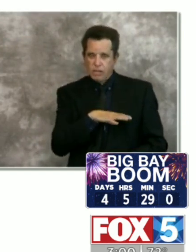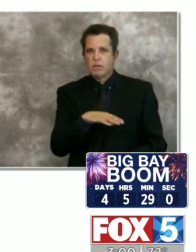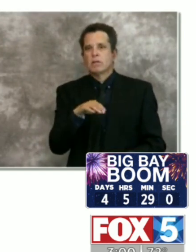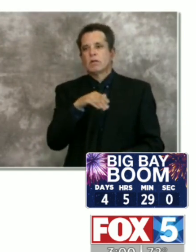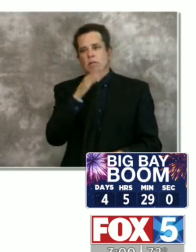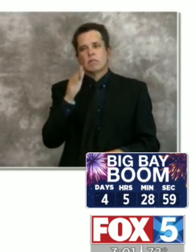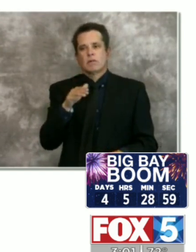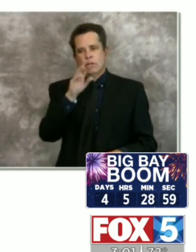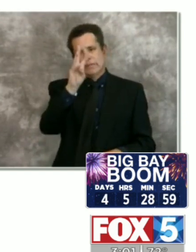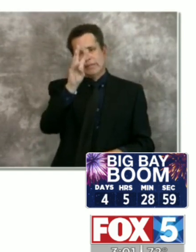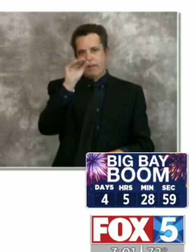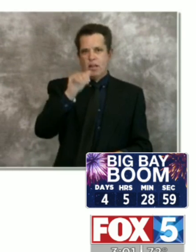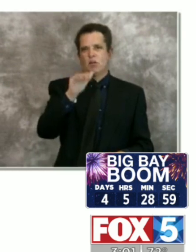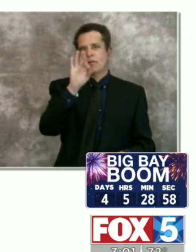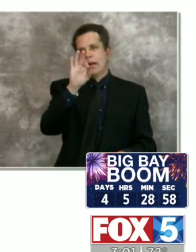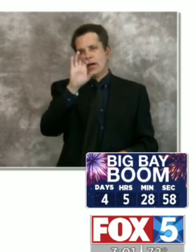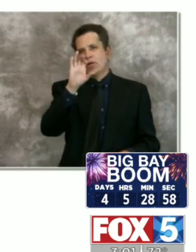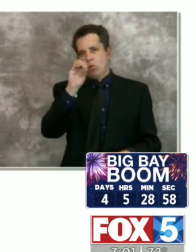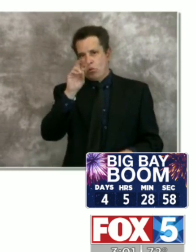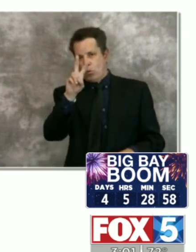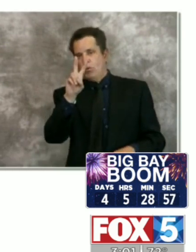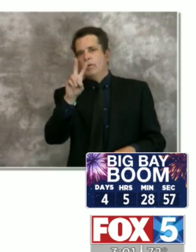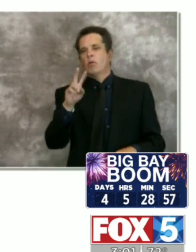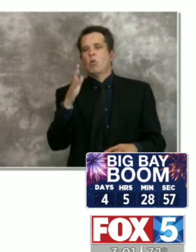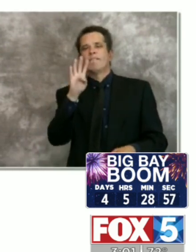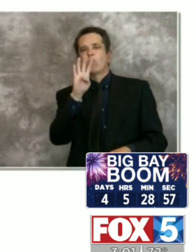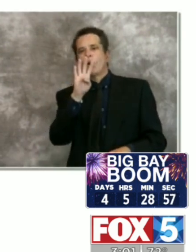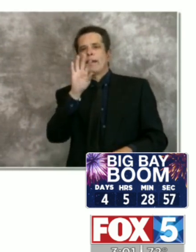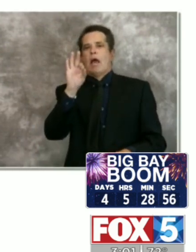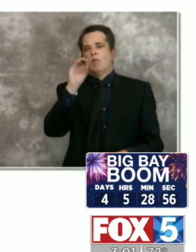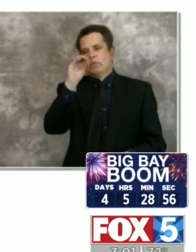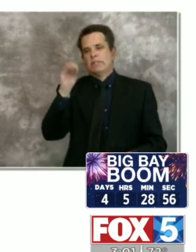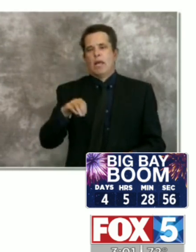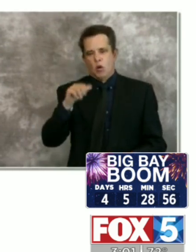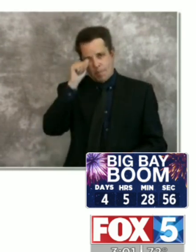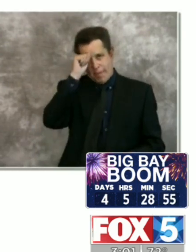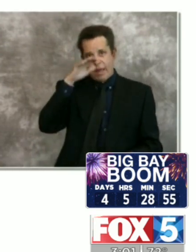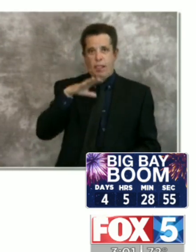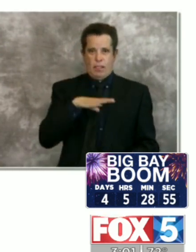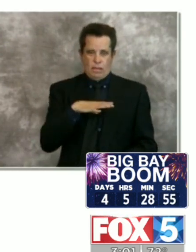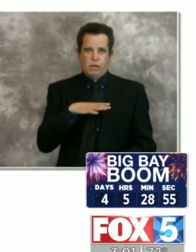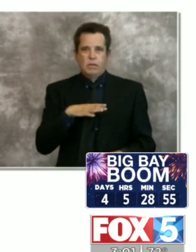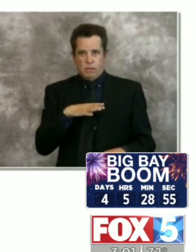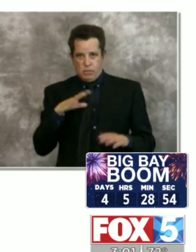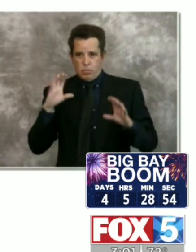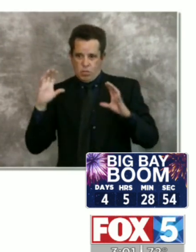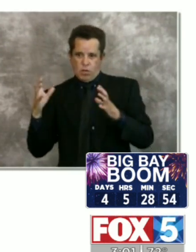DEMOGRAPHICS. 7,250 OR 51% OF THE TOTAL NUMBER OF CASES. A